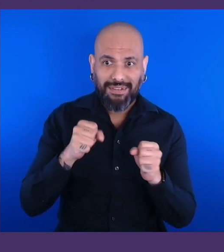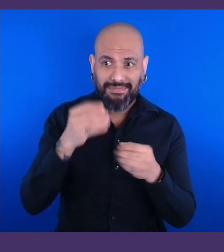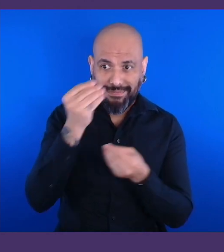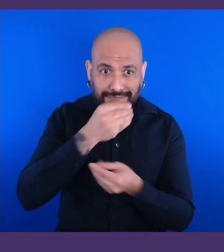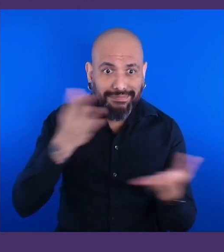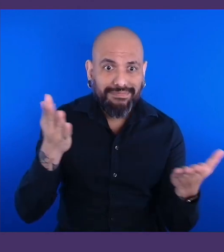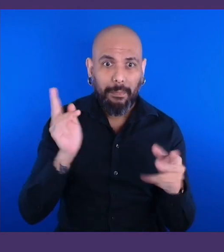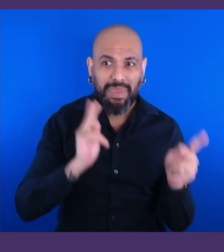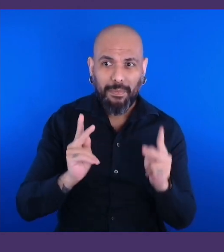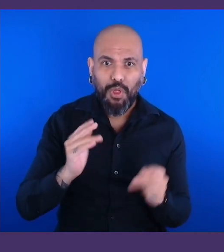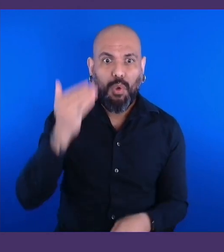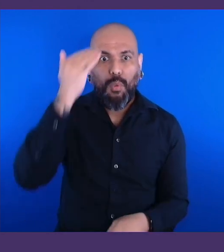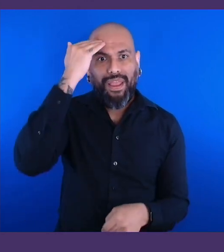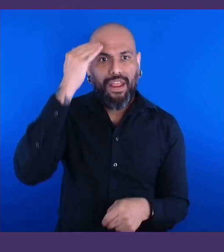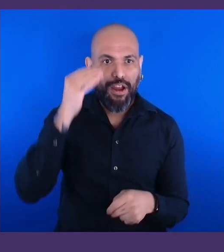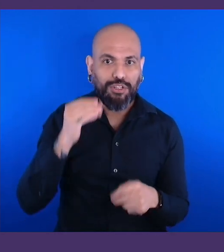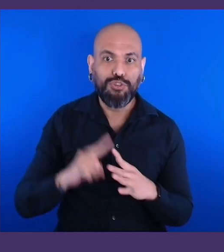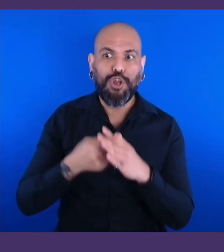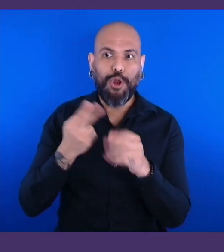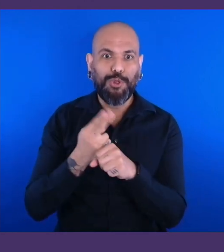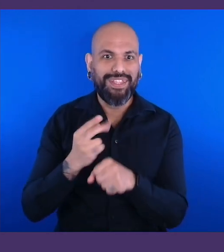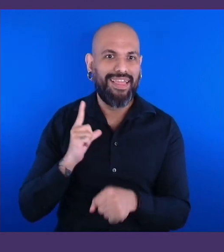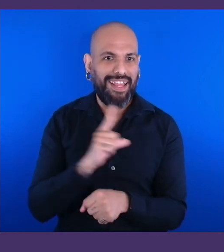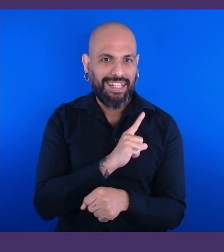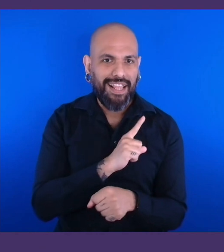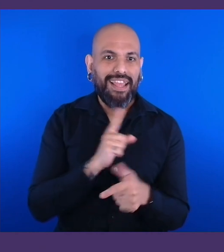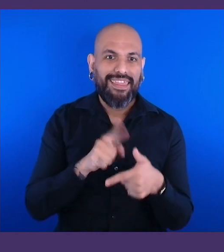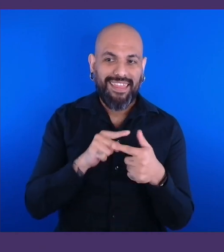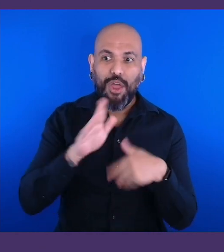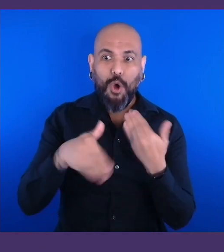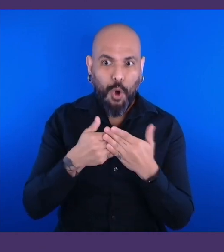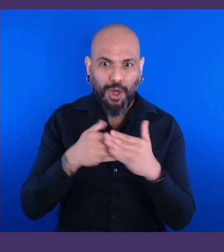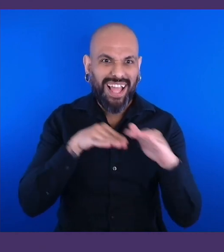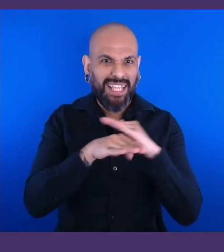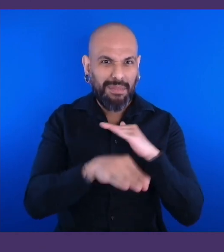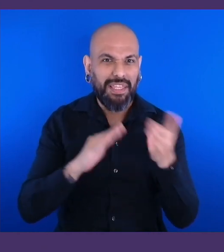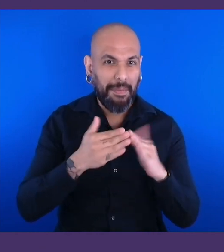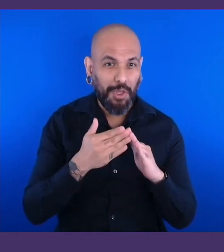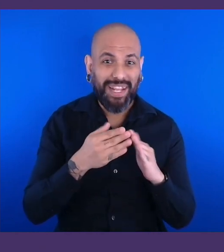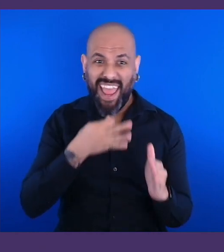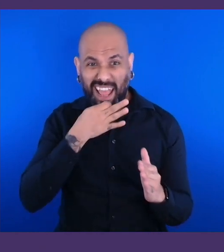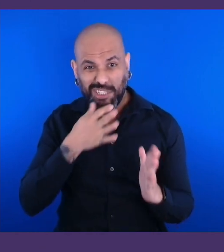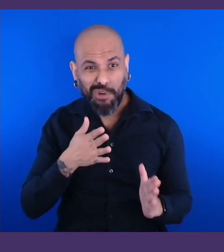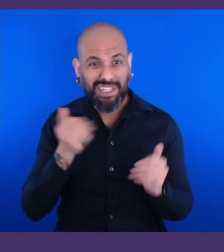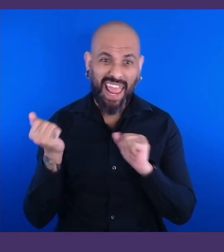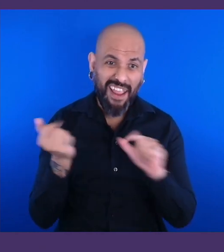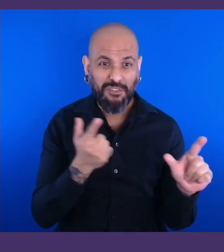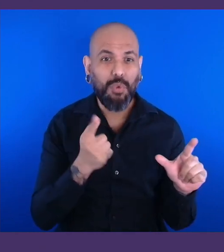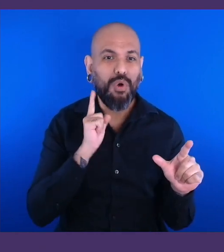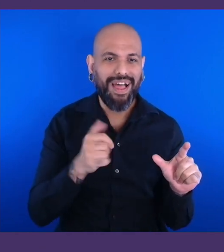And also of course, the whole accessibility community, the experts and everything, I think everyone has some idea of what they were going to do.